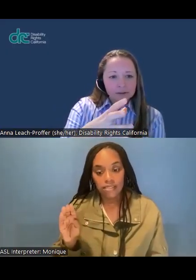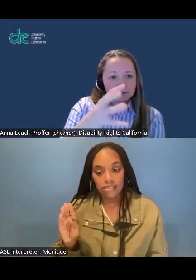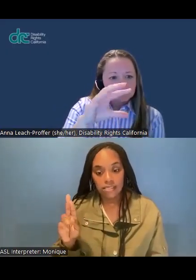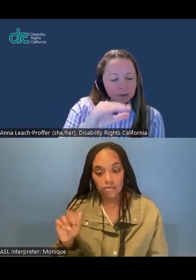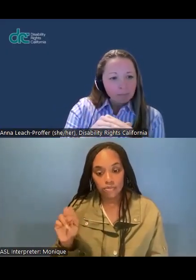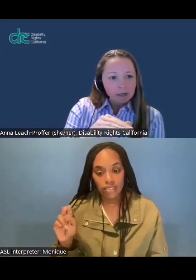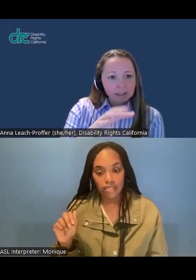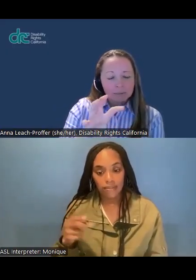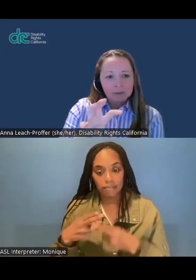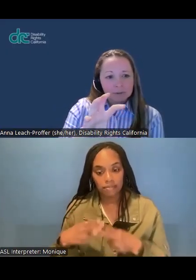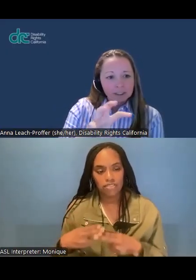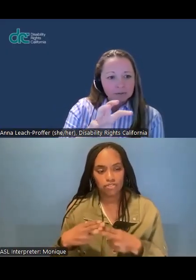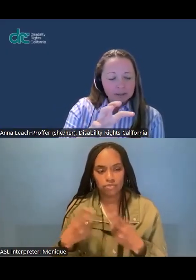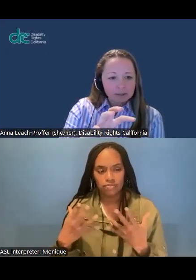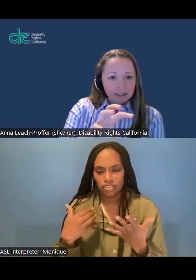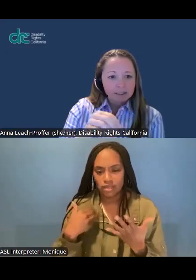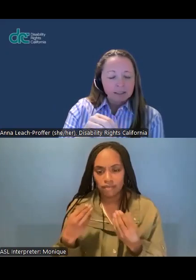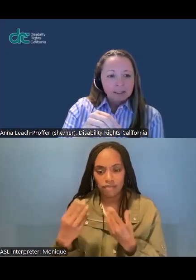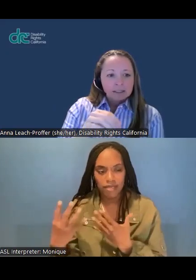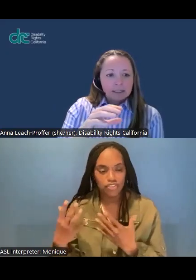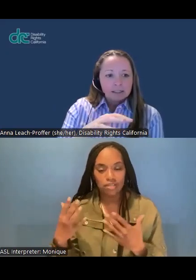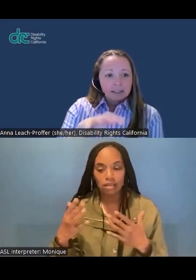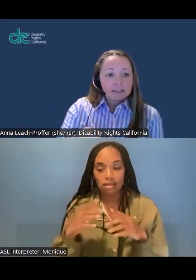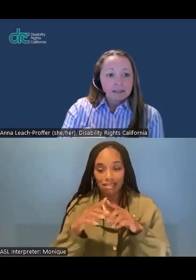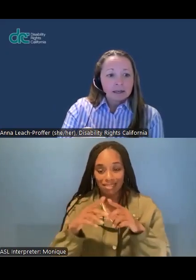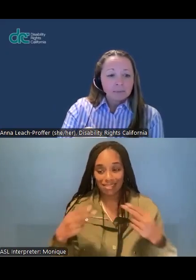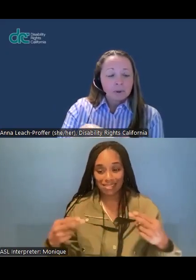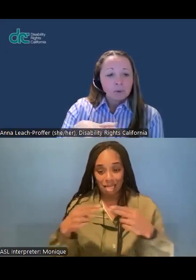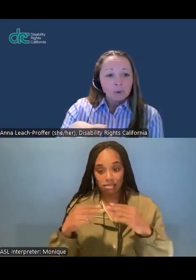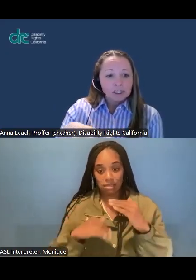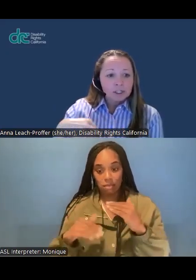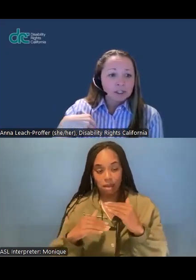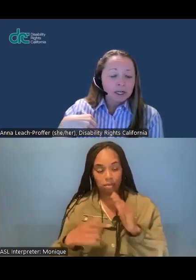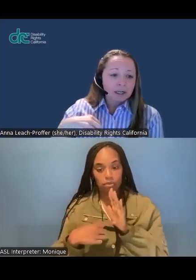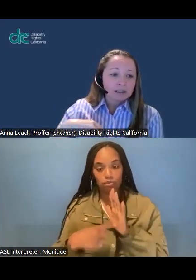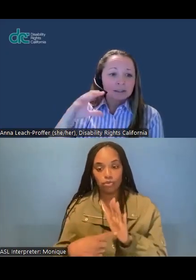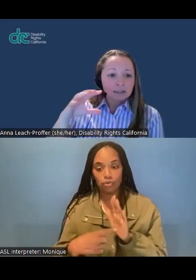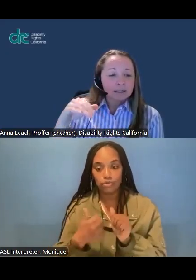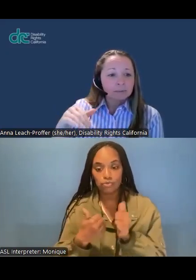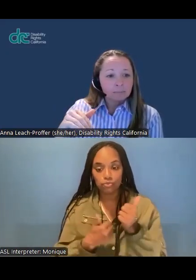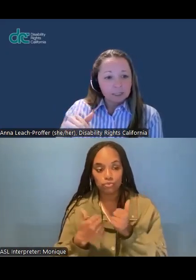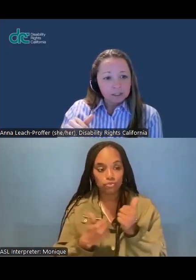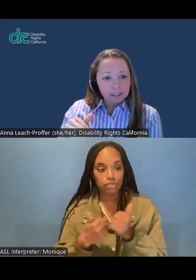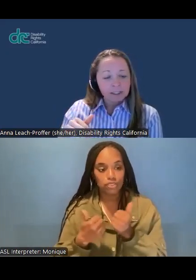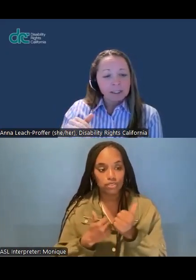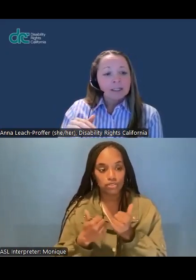that's going to be on the bottom of each of the slides that indicates, which, Senate and Budget